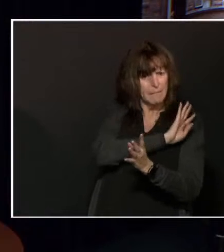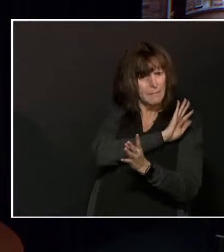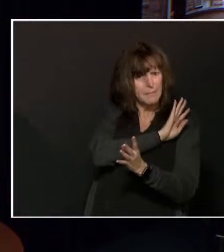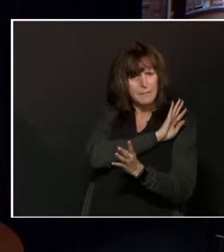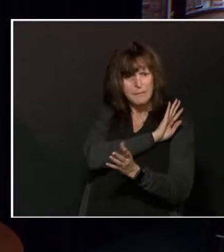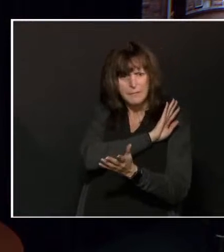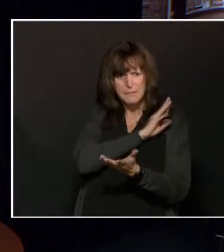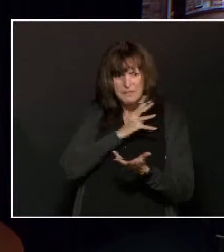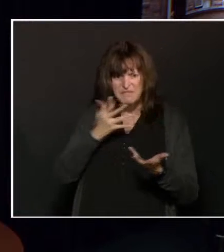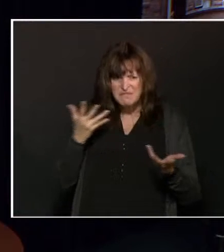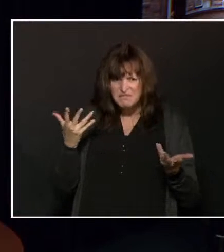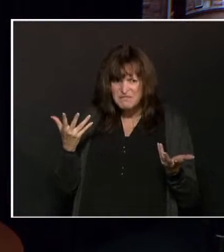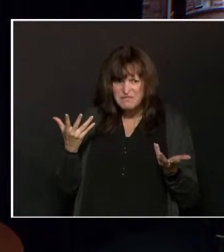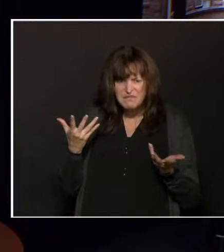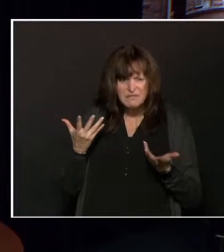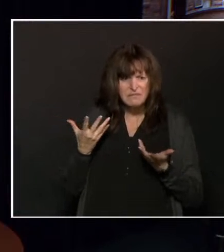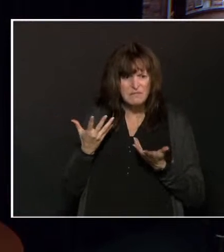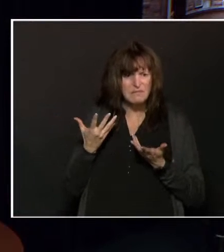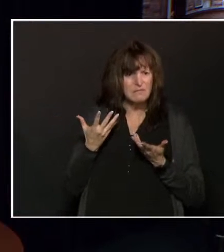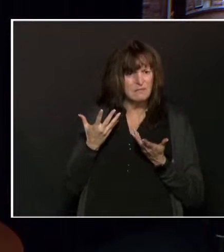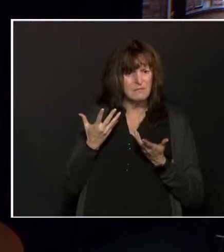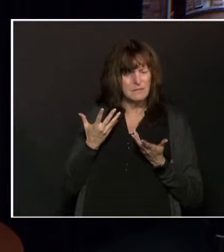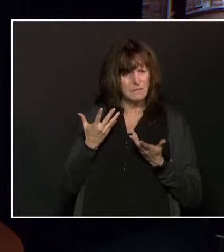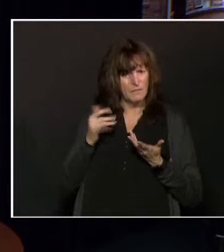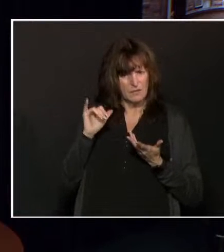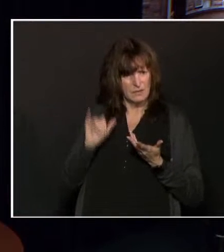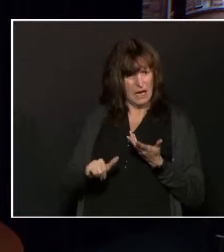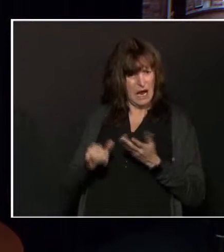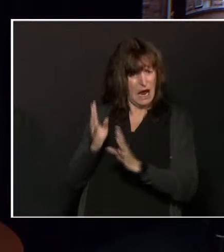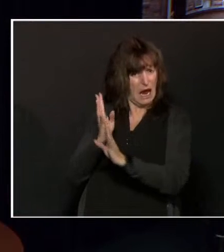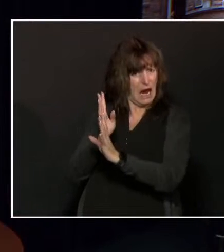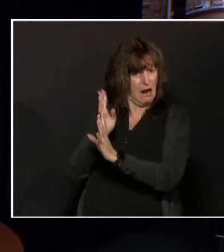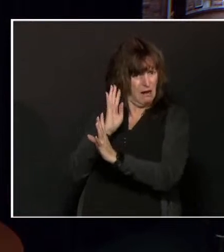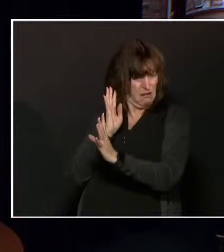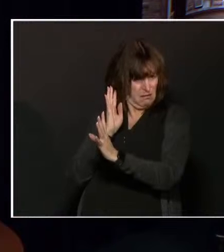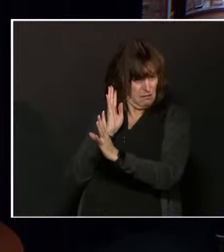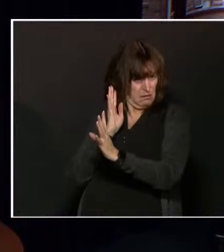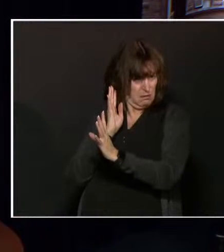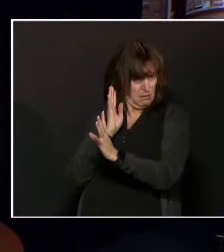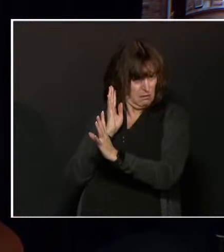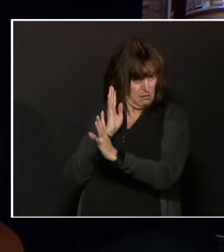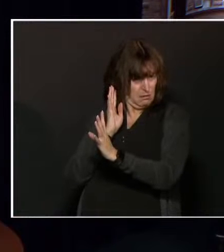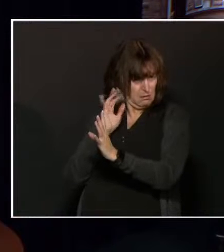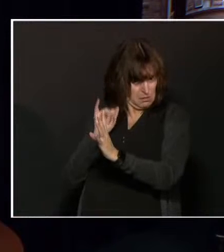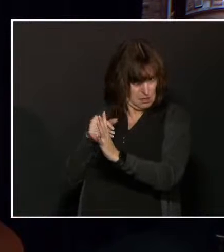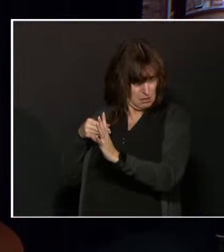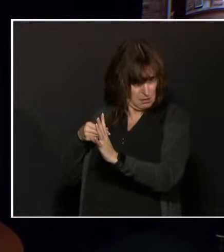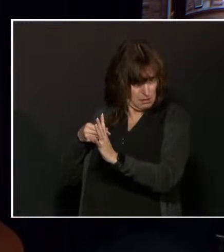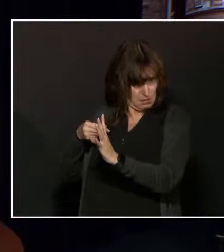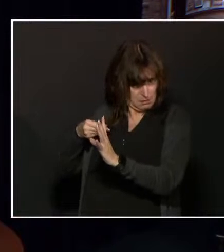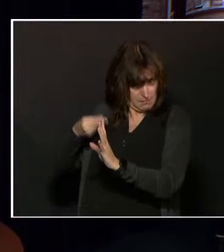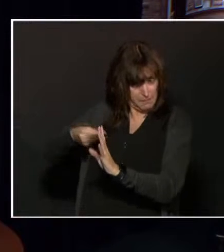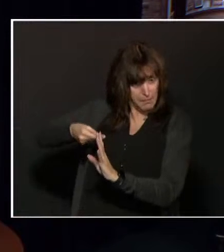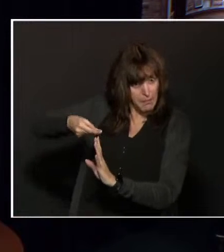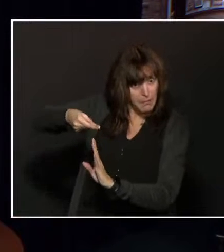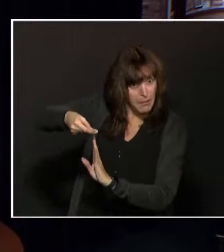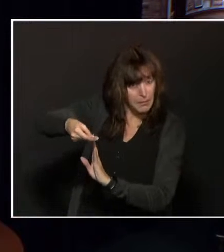THIS CHART FOR AWHILE YOU CAN SEE THE IMPACT ON CASE SEE THE IMPACT ON CASE NUMBERS OF SEE THE IMPACT ON CASE NUMBERS OF DIFFERENT SEE THE IMPACT ON CASE NUMBERS OF DIFFERENT DURATIONS